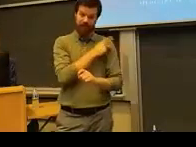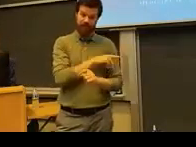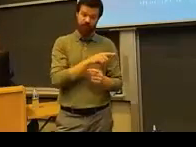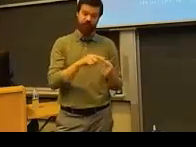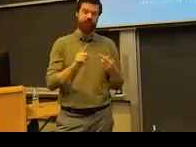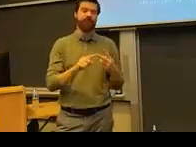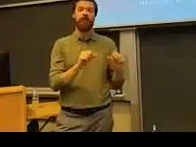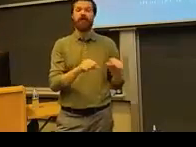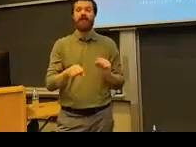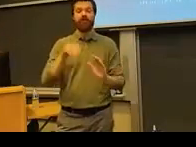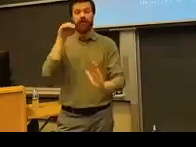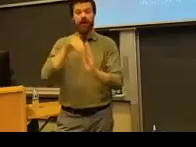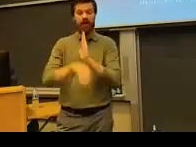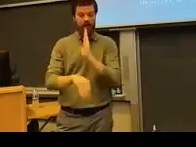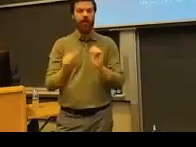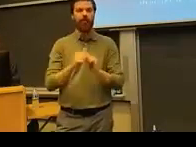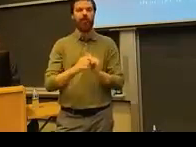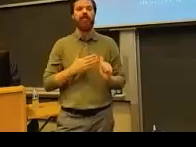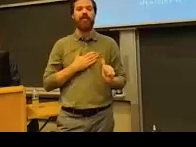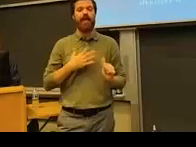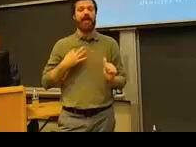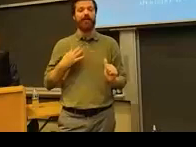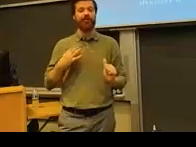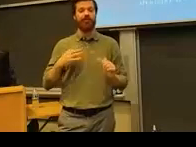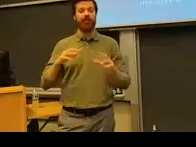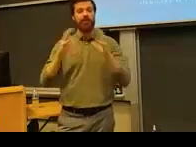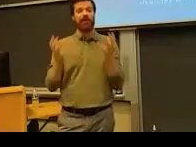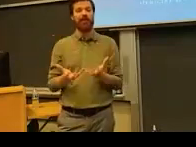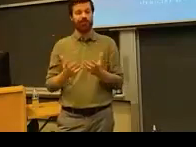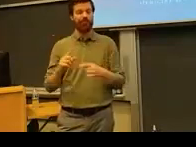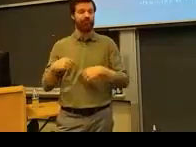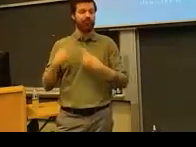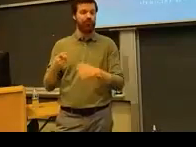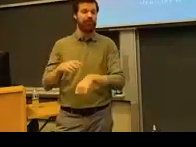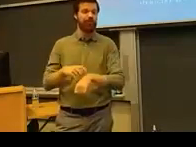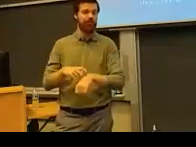potential decline in the eligible population as a whole over time and so there are times when we're